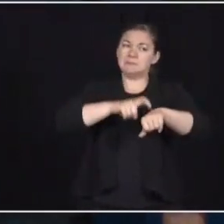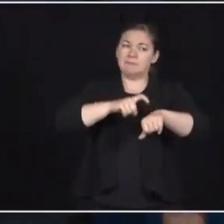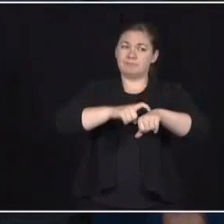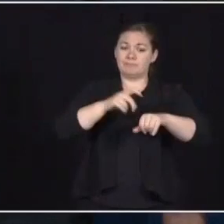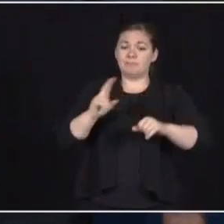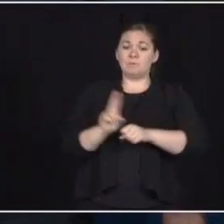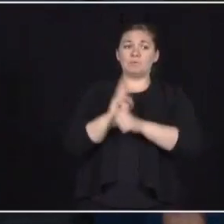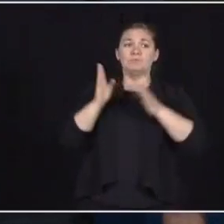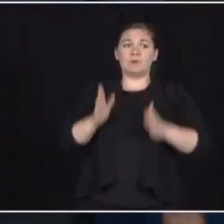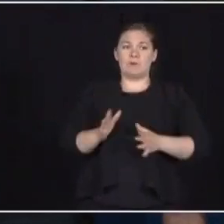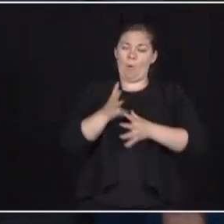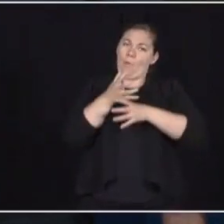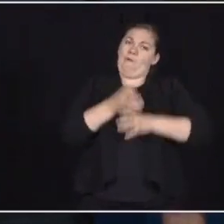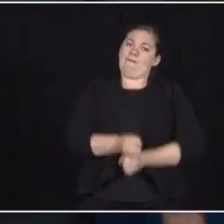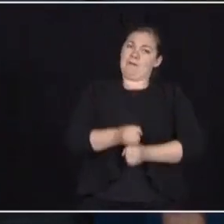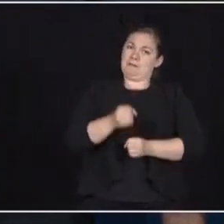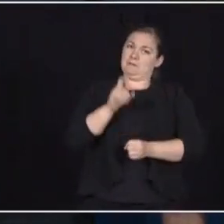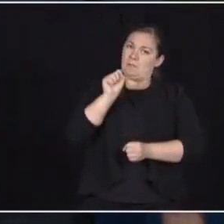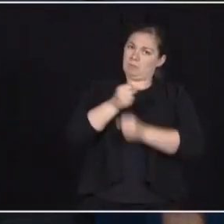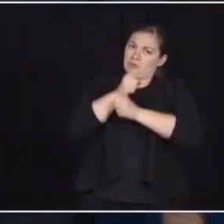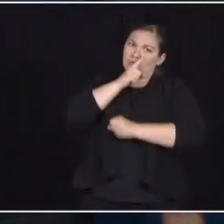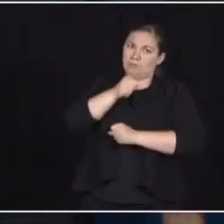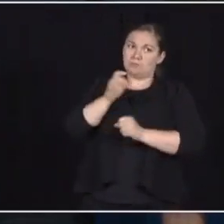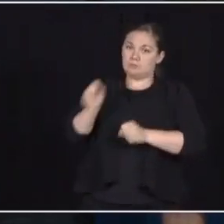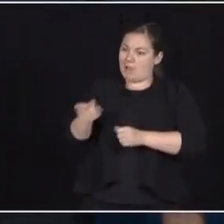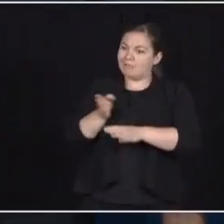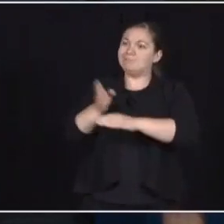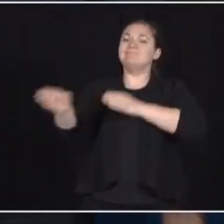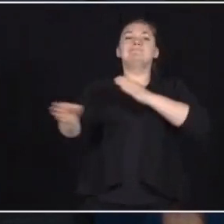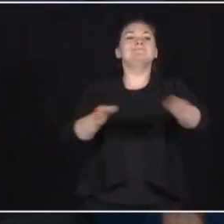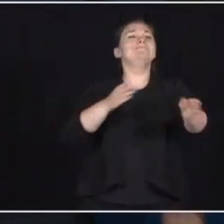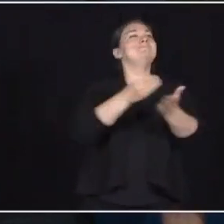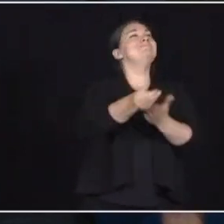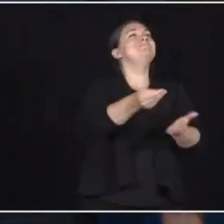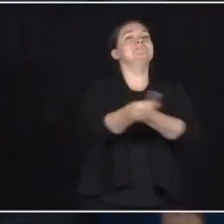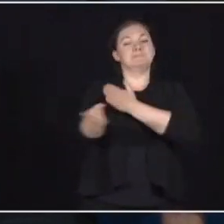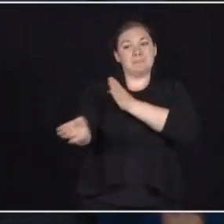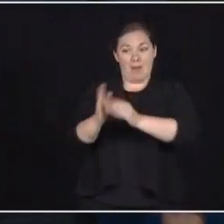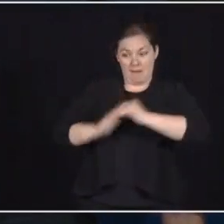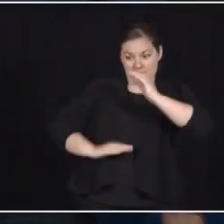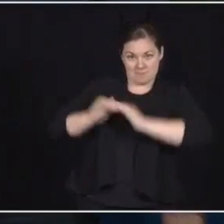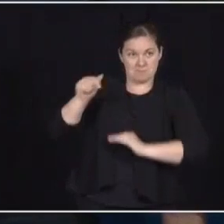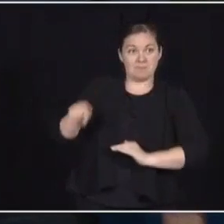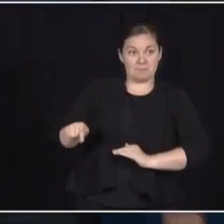We are pre-not playing together, but we are listening. And even as we are doing the work of reopening,